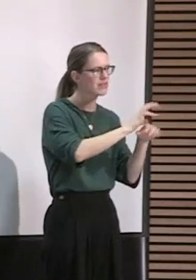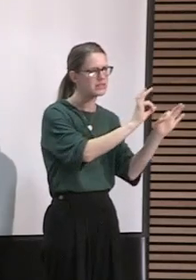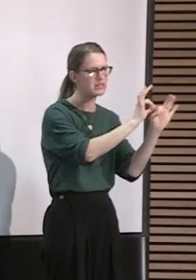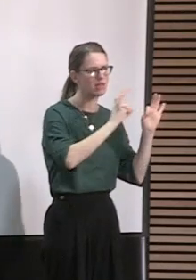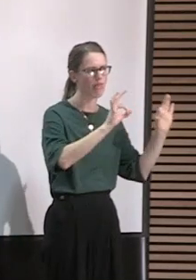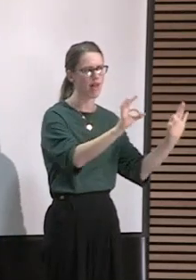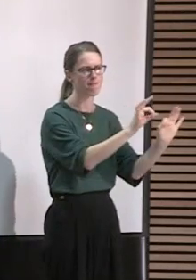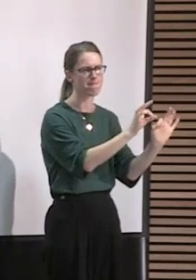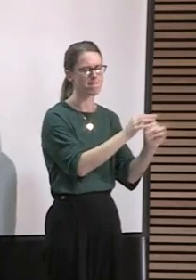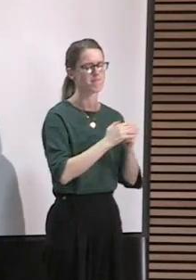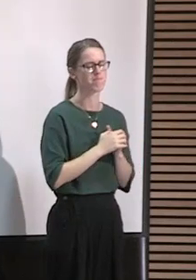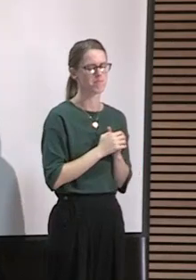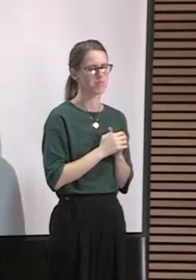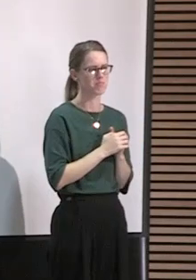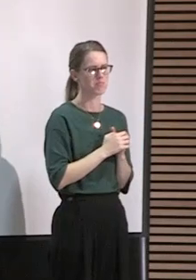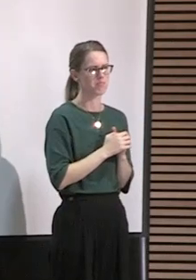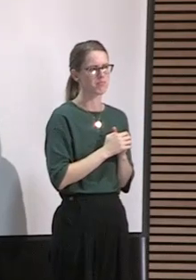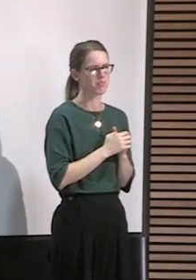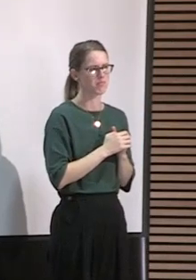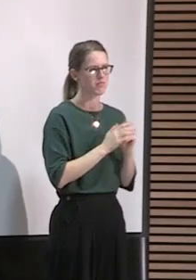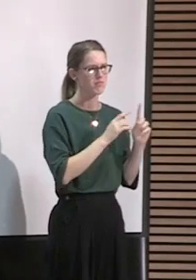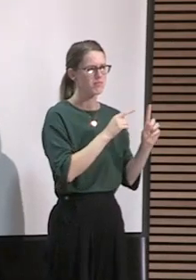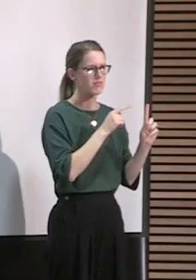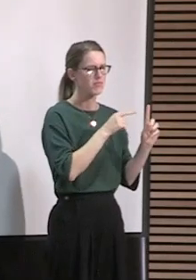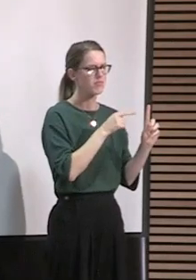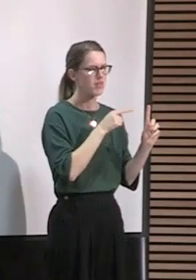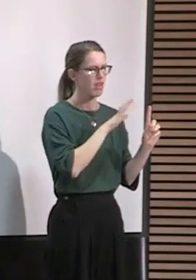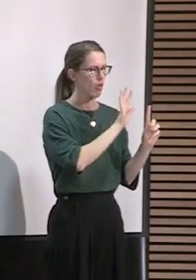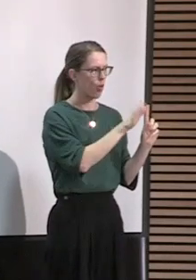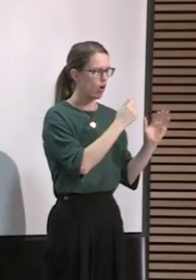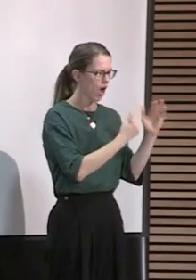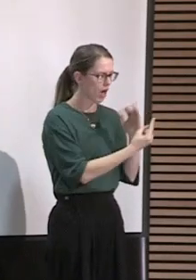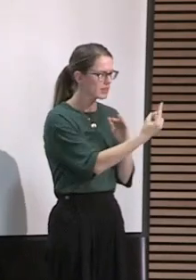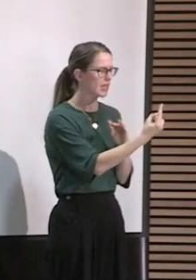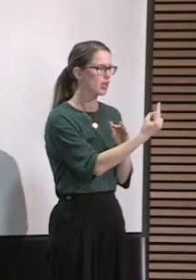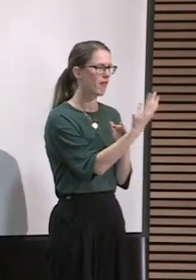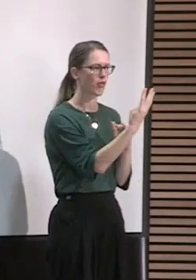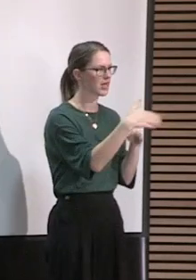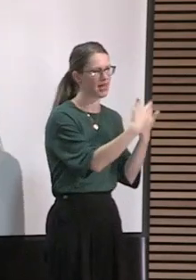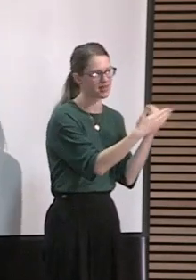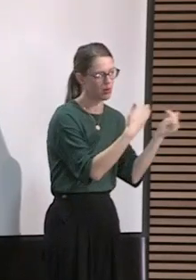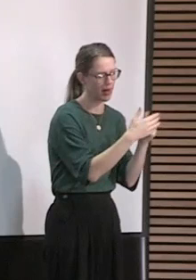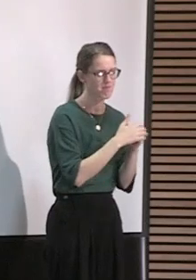of the family or workplace contacts have returned positive tests, so they've all